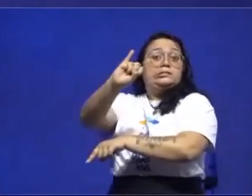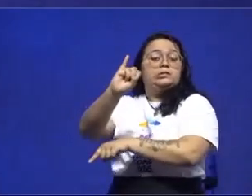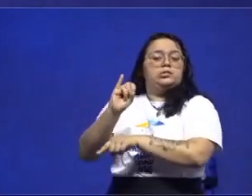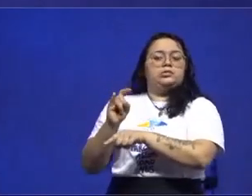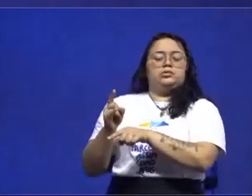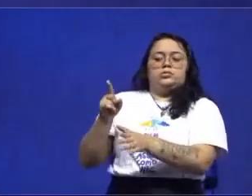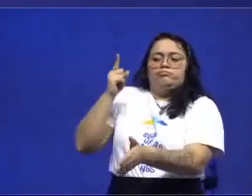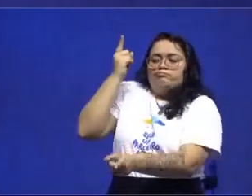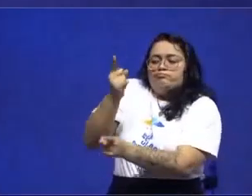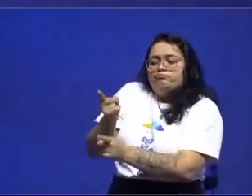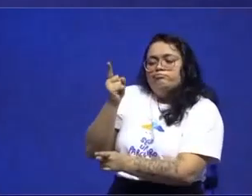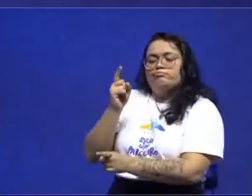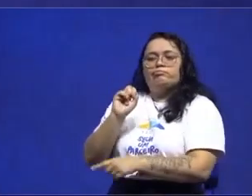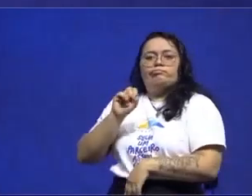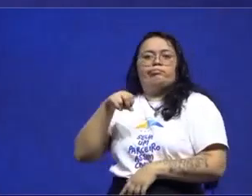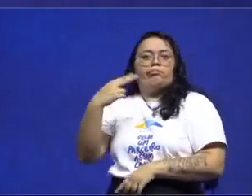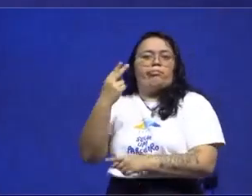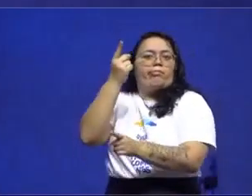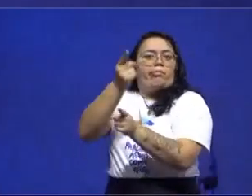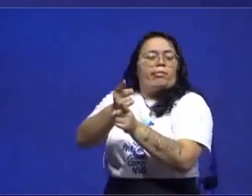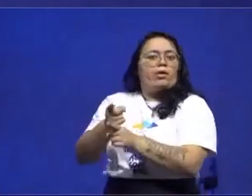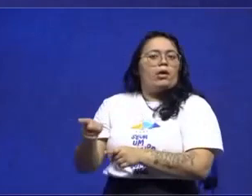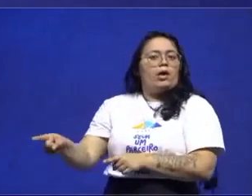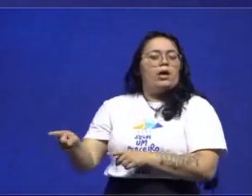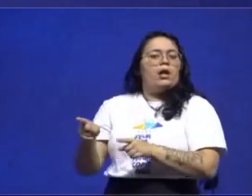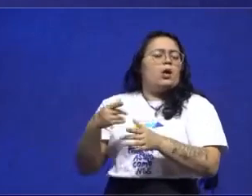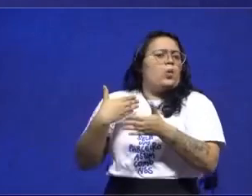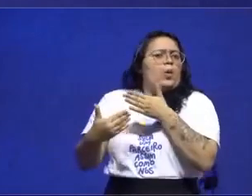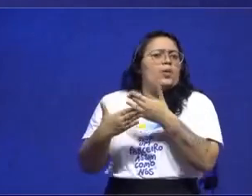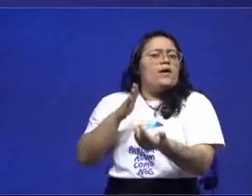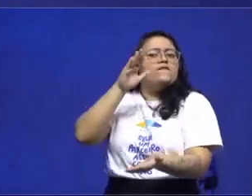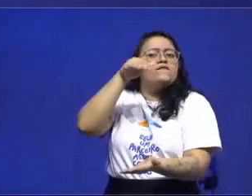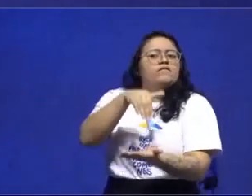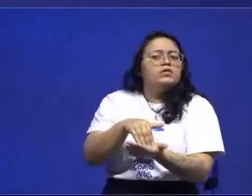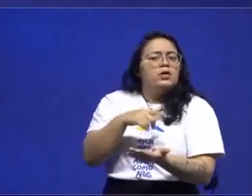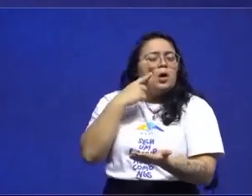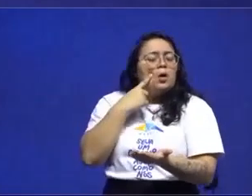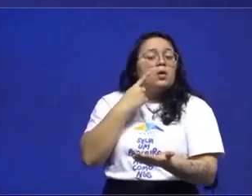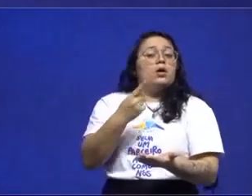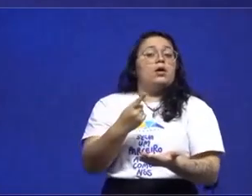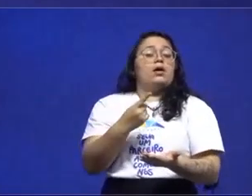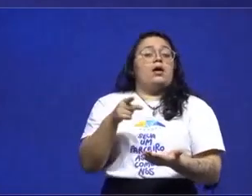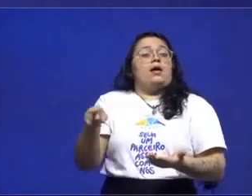the case to exclude diagnosis independent of the diagnosis Final The important thing is to start